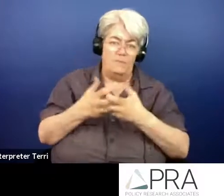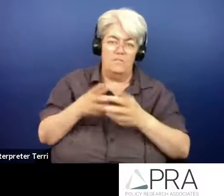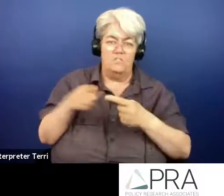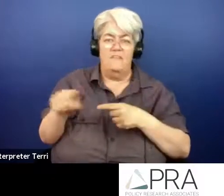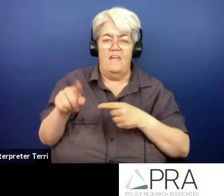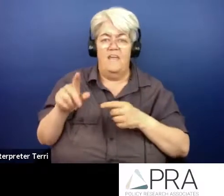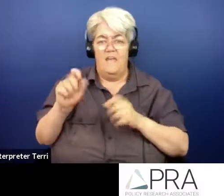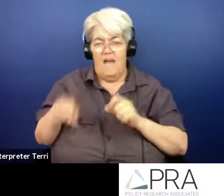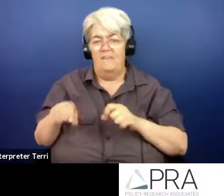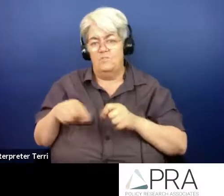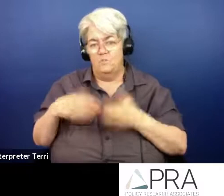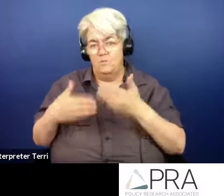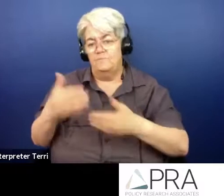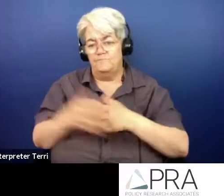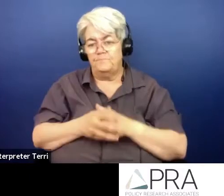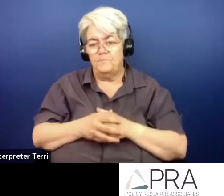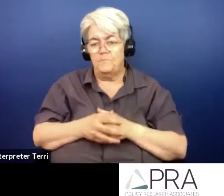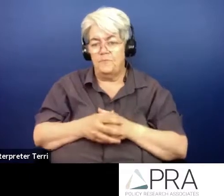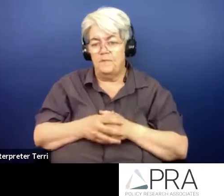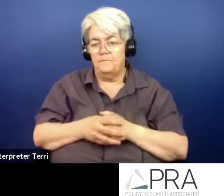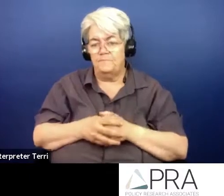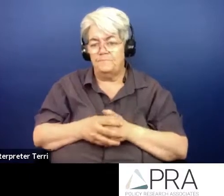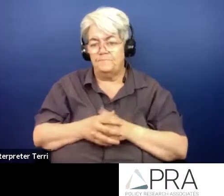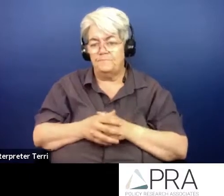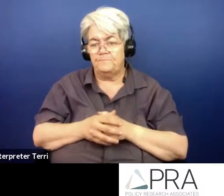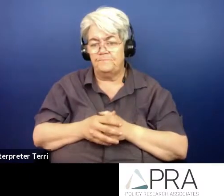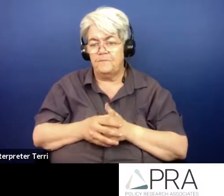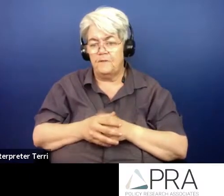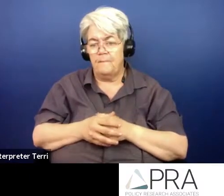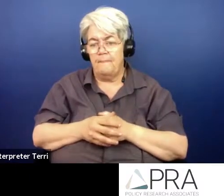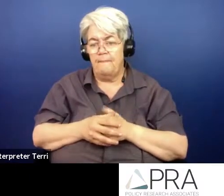of entities have to make. I am not an